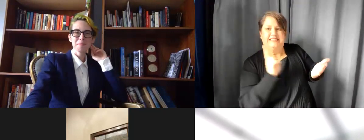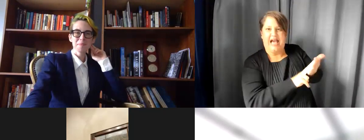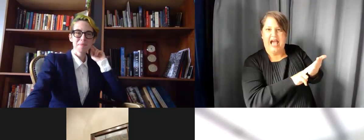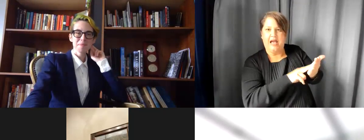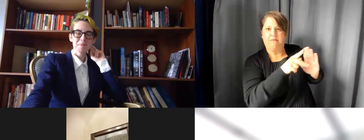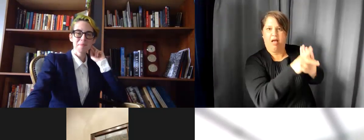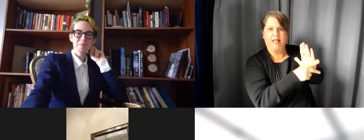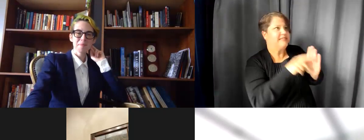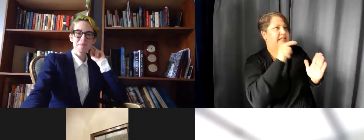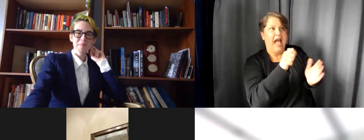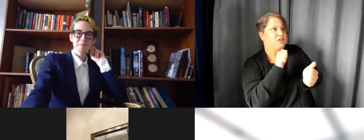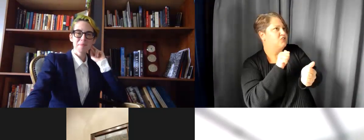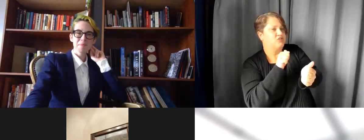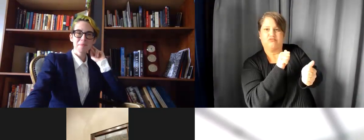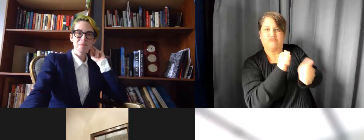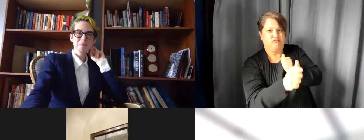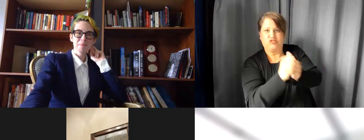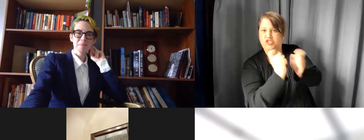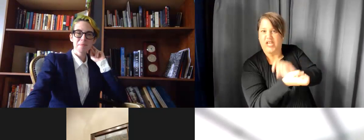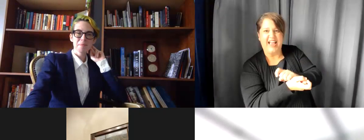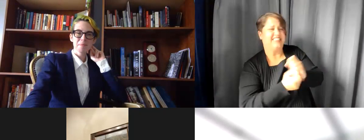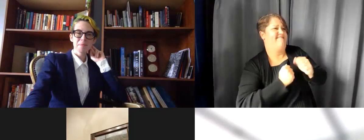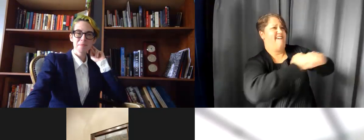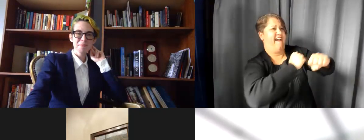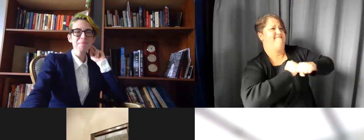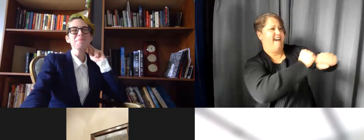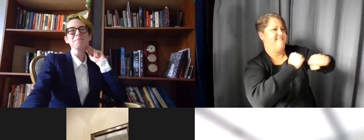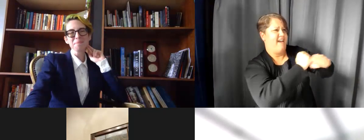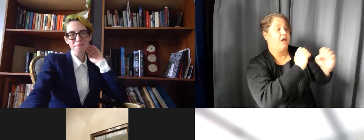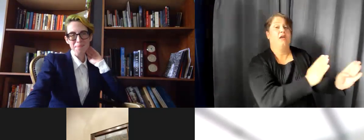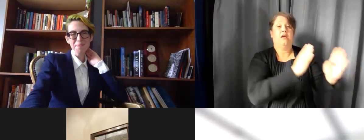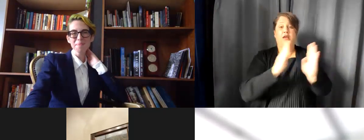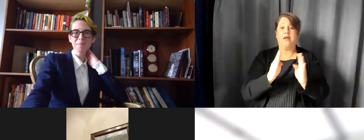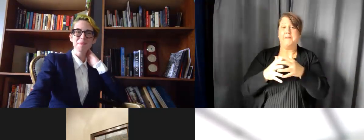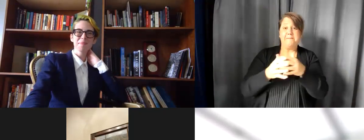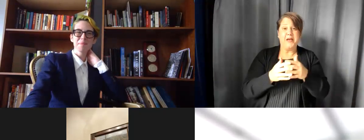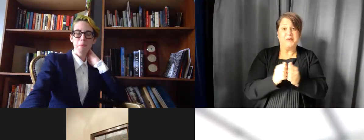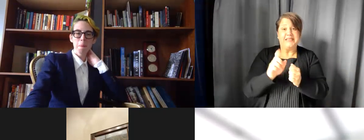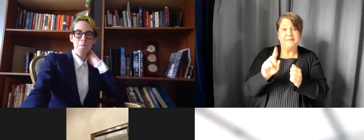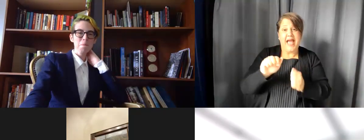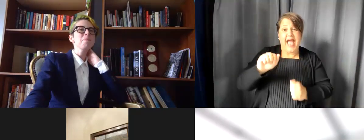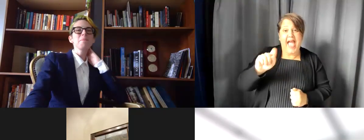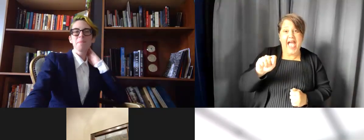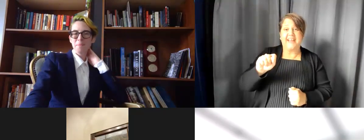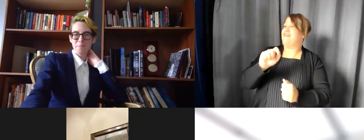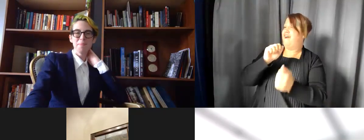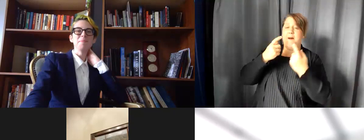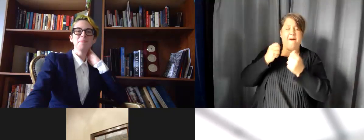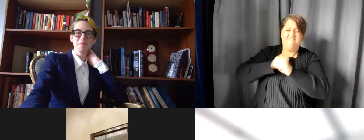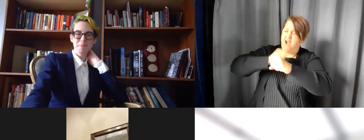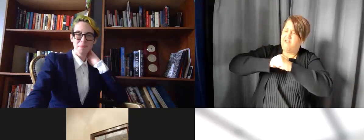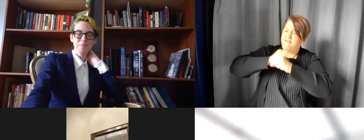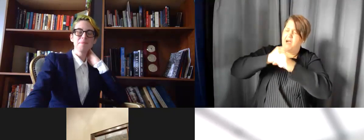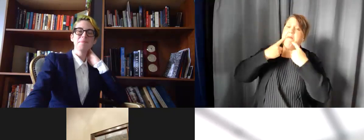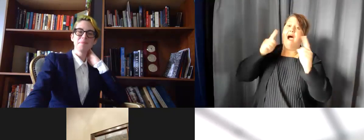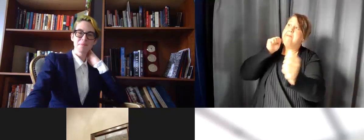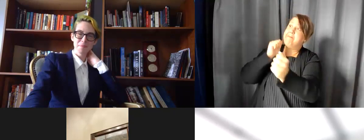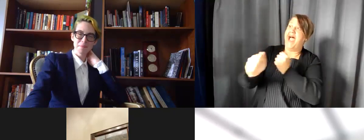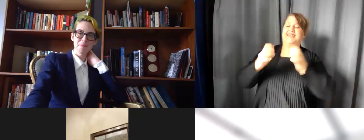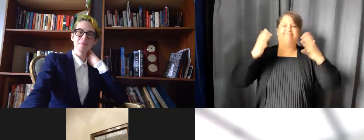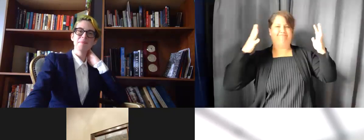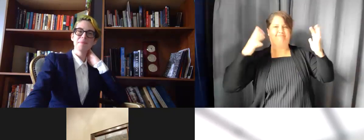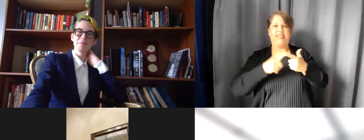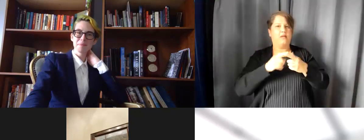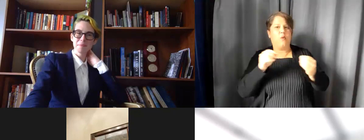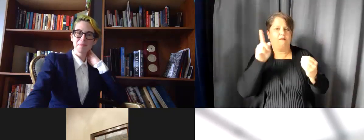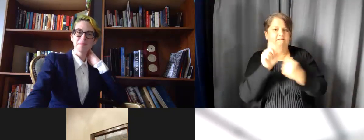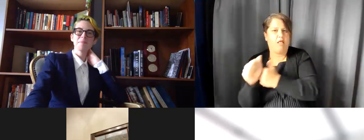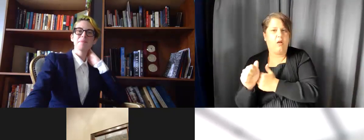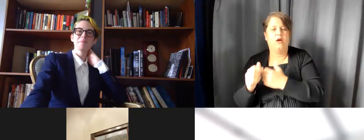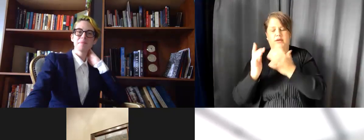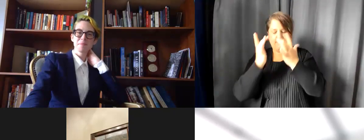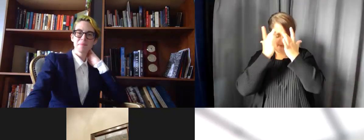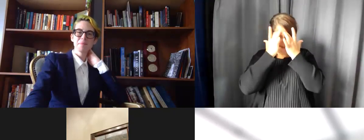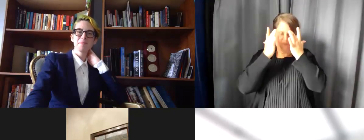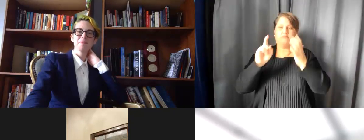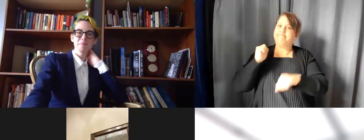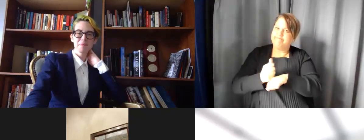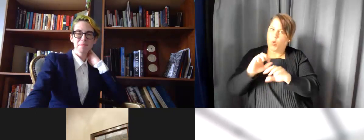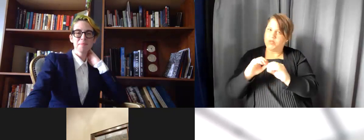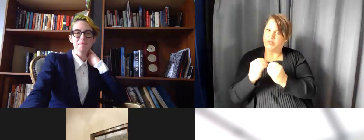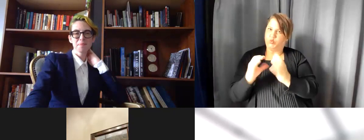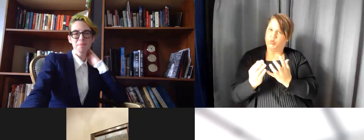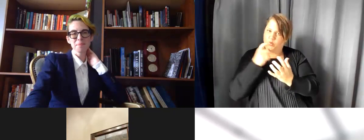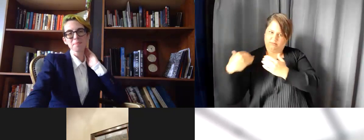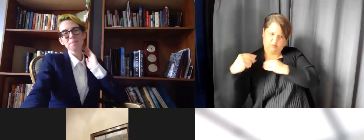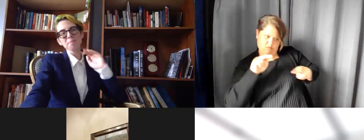Jordan Radford: help get the the Americans with disabilities, act as because no one was following regulations by one. For, like you have to have this entity that is going to keep people accountable and